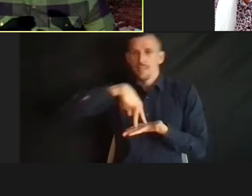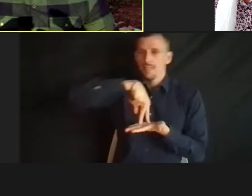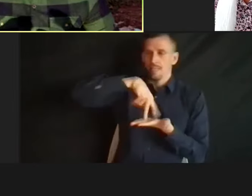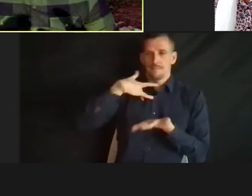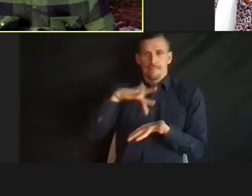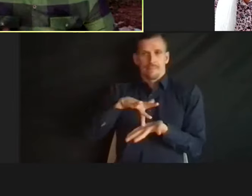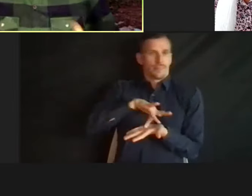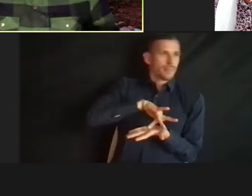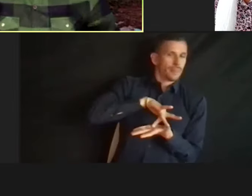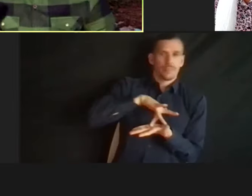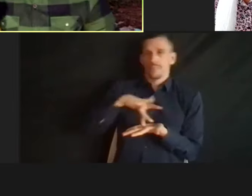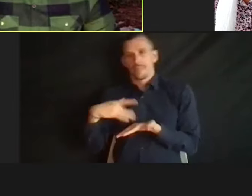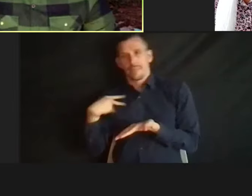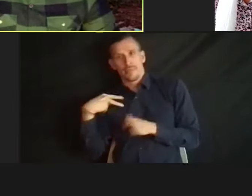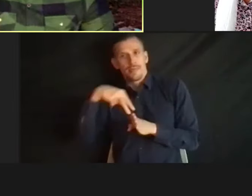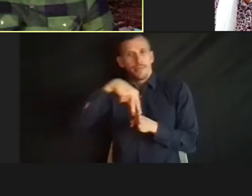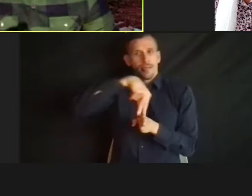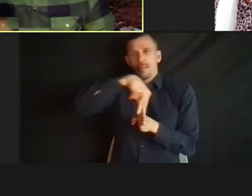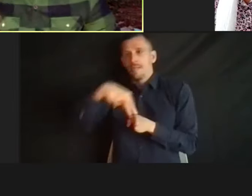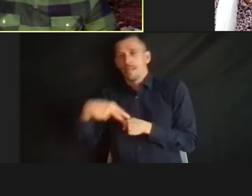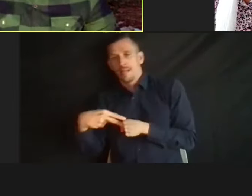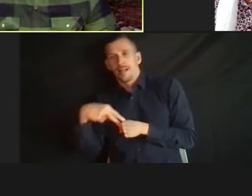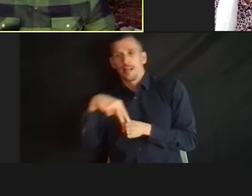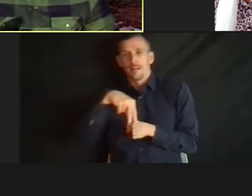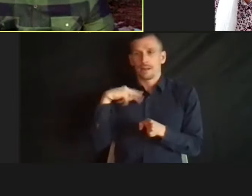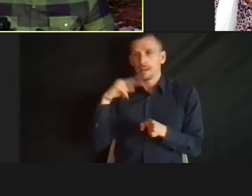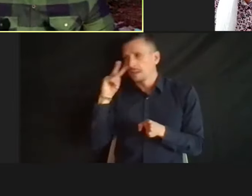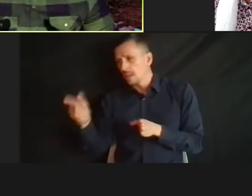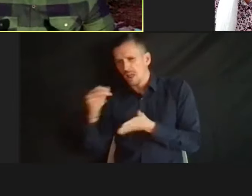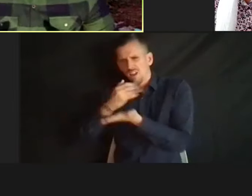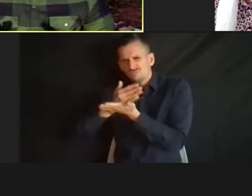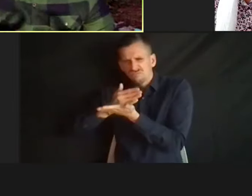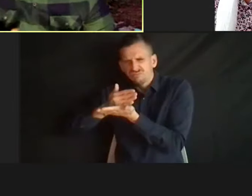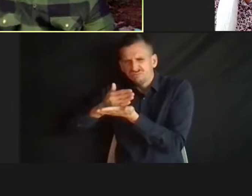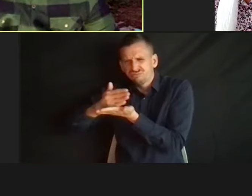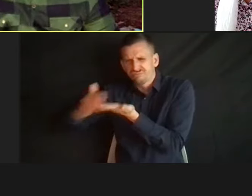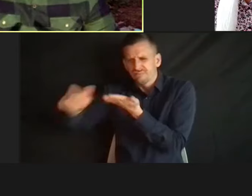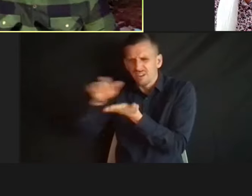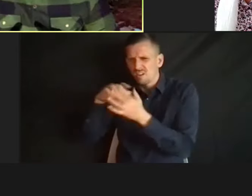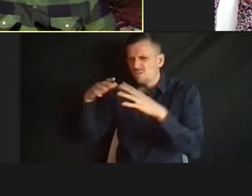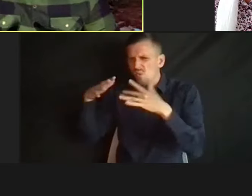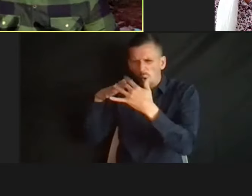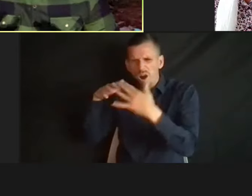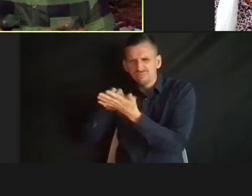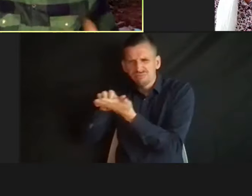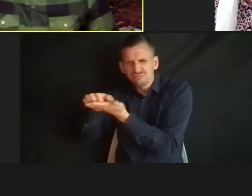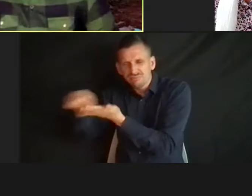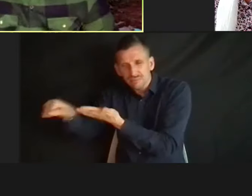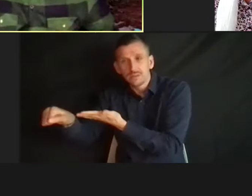and in the process of displacement of other people where a community who used to keep